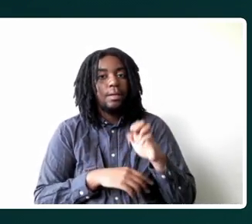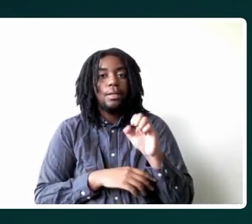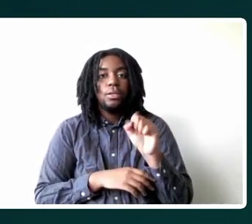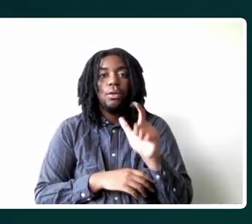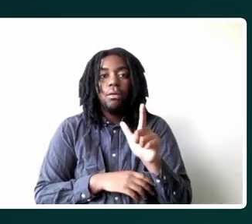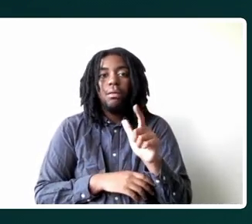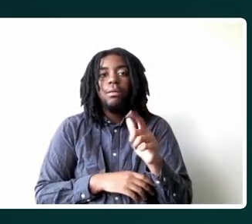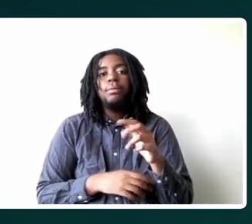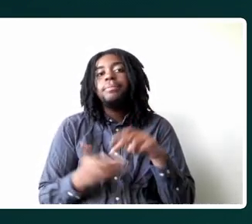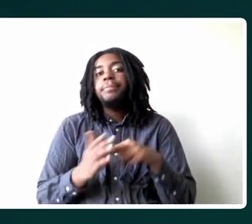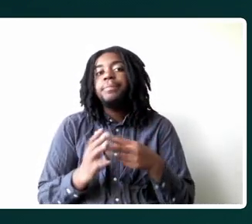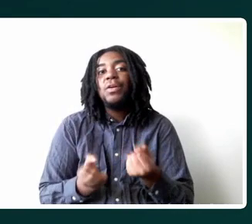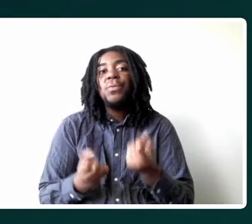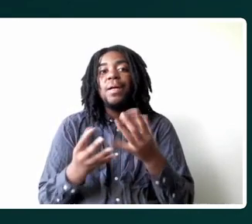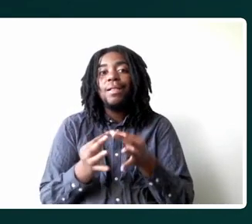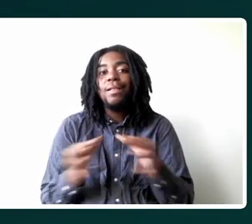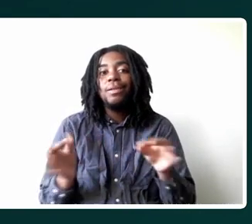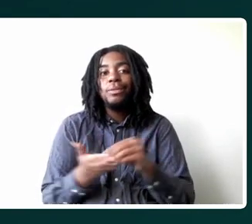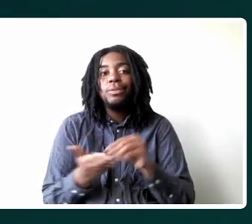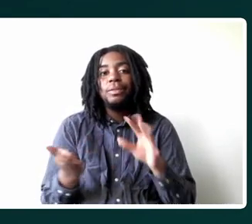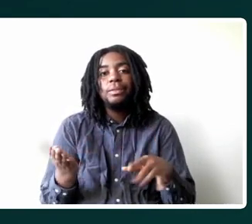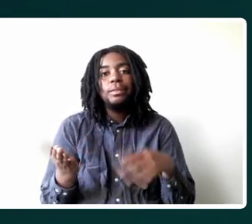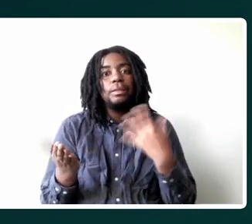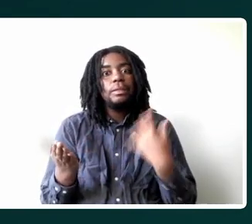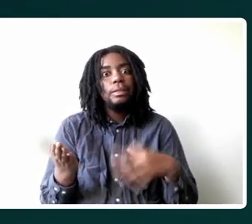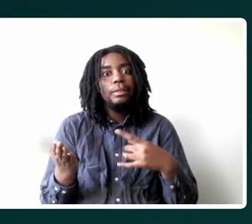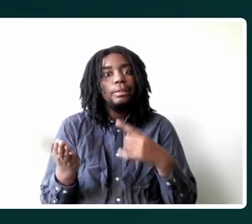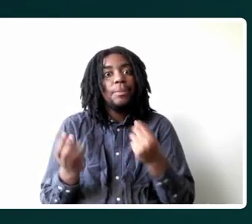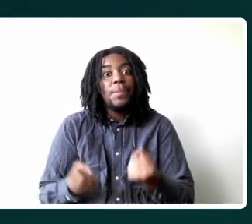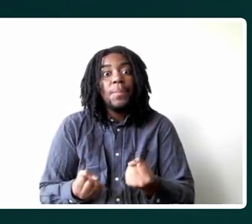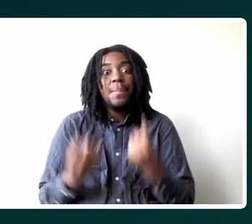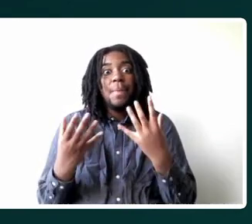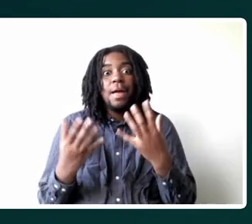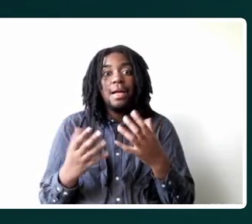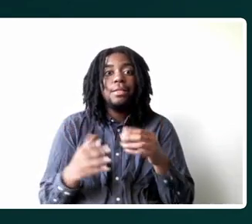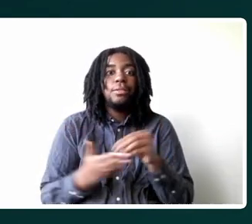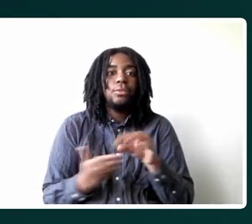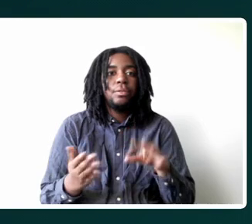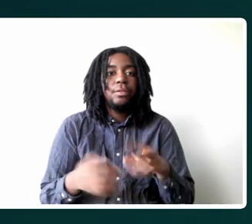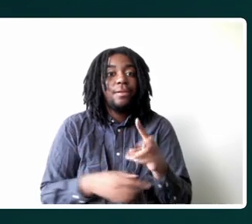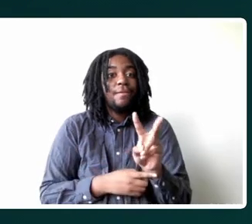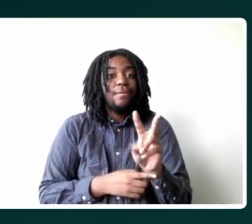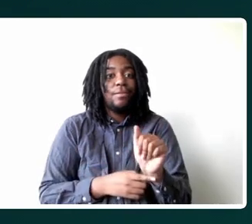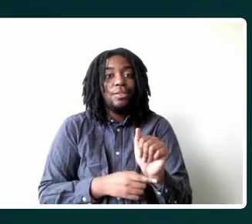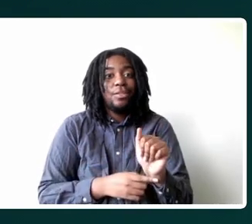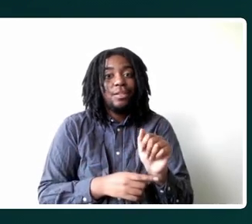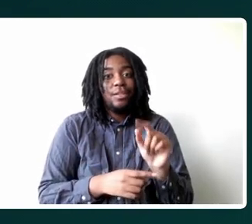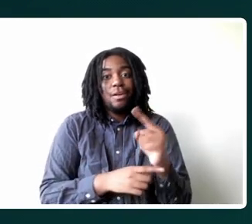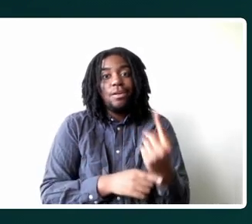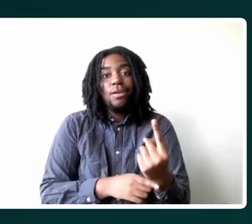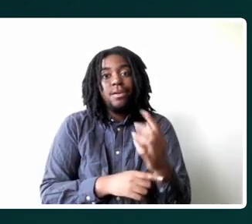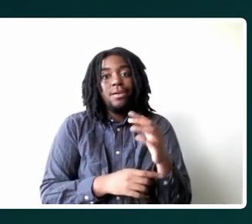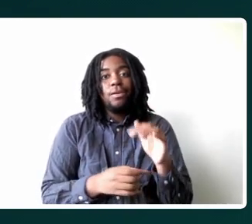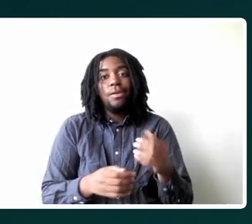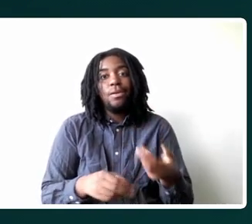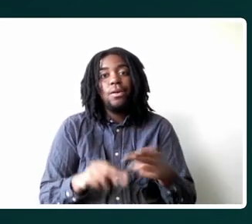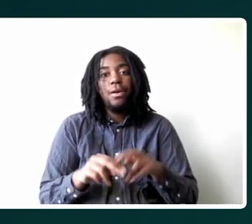are considerable in numbers in the U.S. In Virginia alone, we have over 117,000 students.